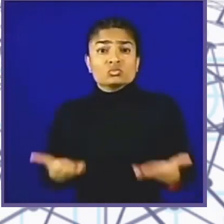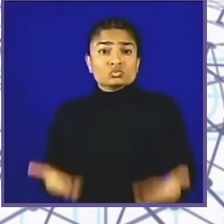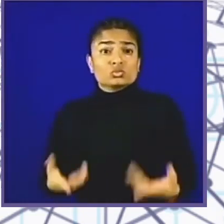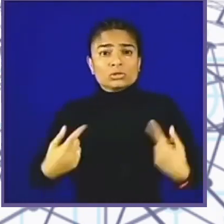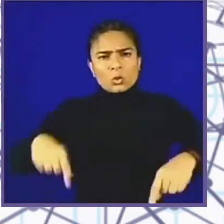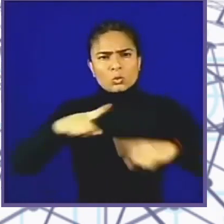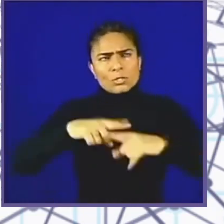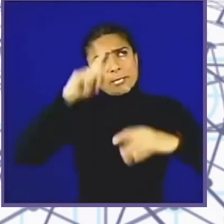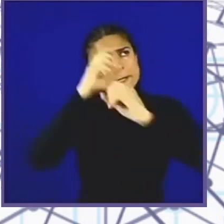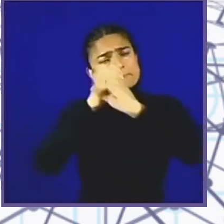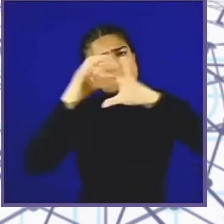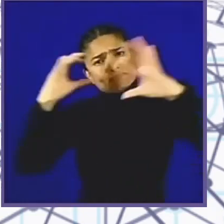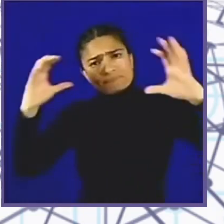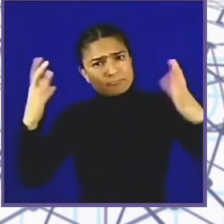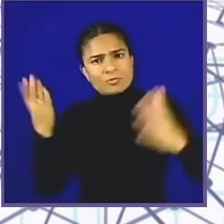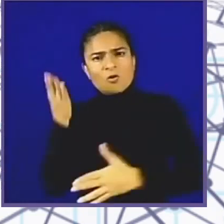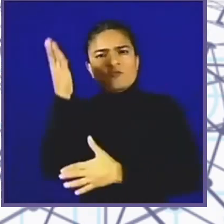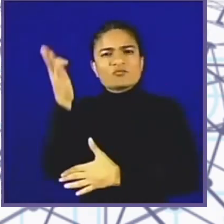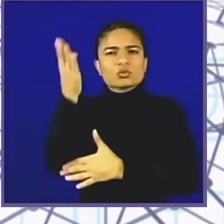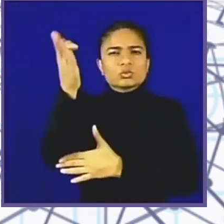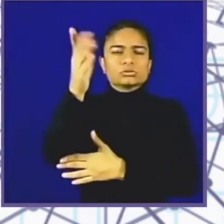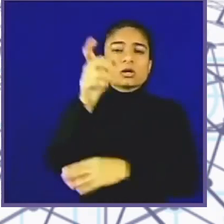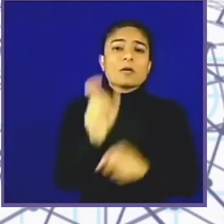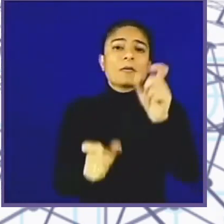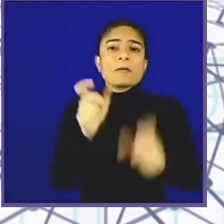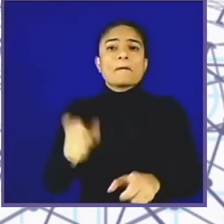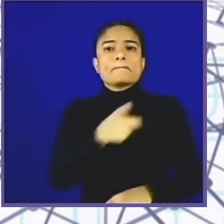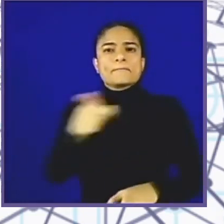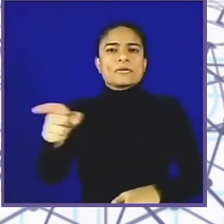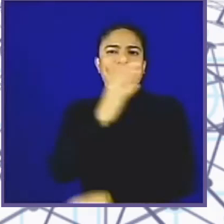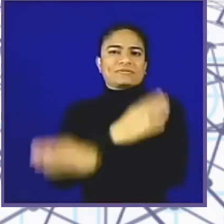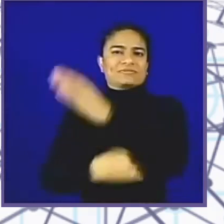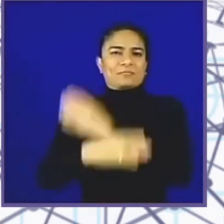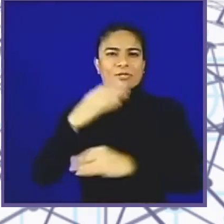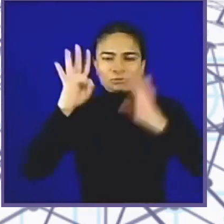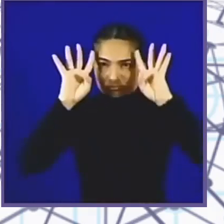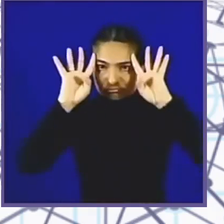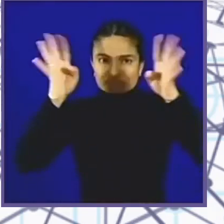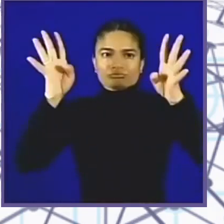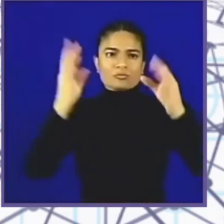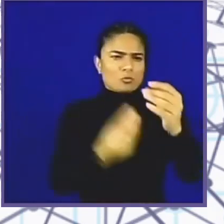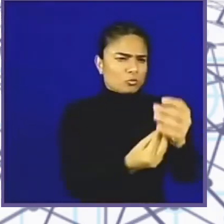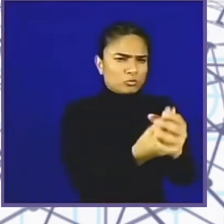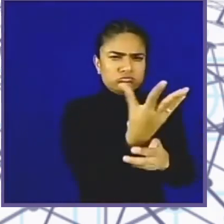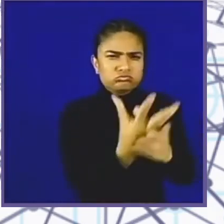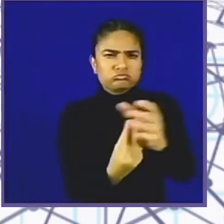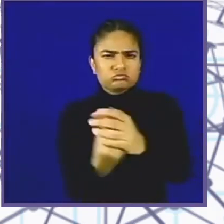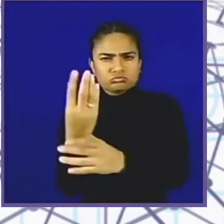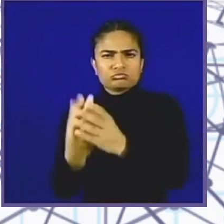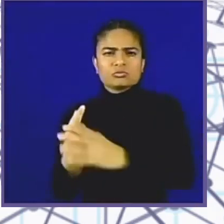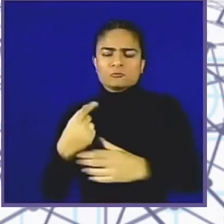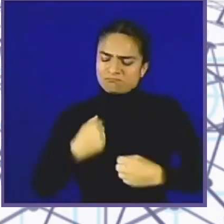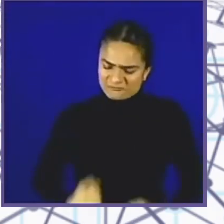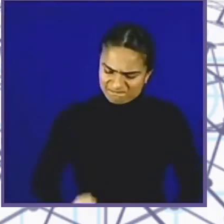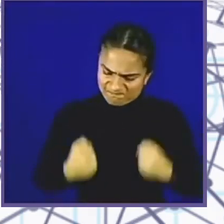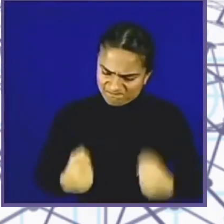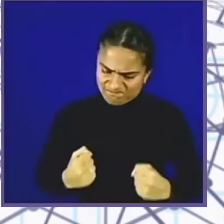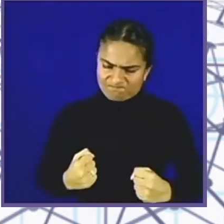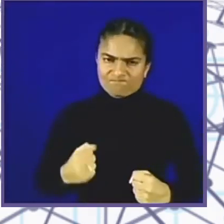believe that the solutions to addressing some of the biggest pain points of access affordability